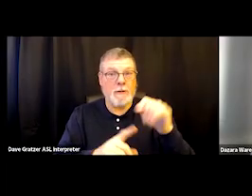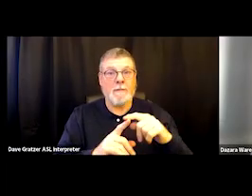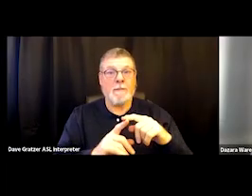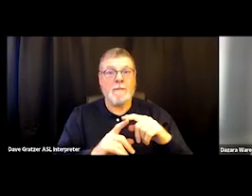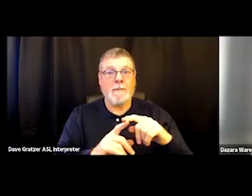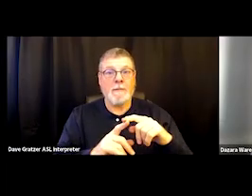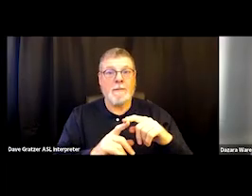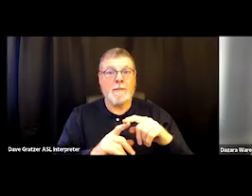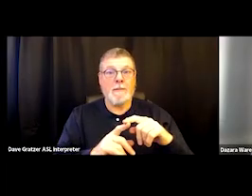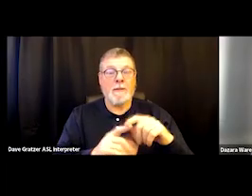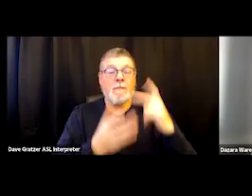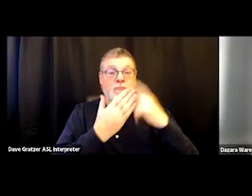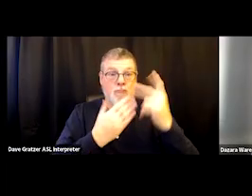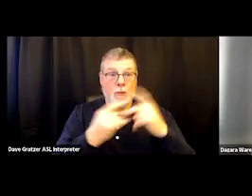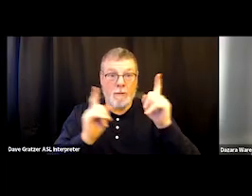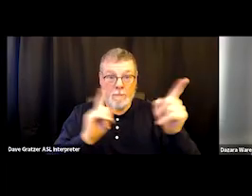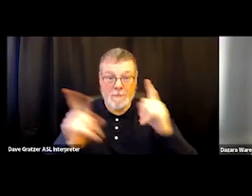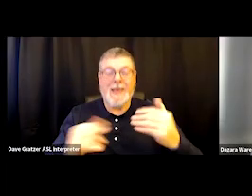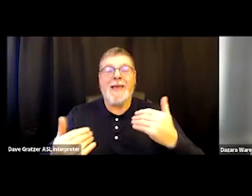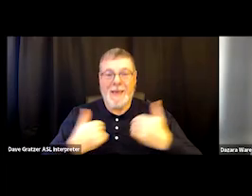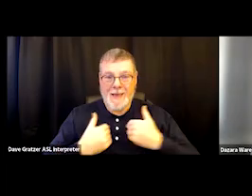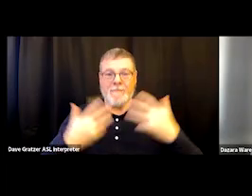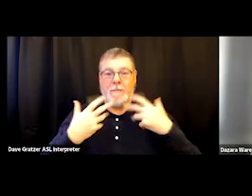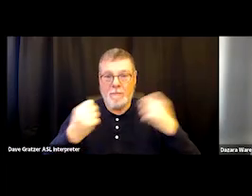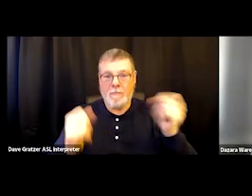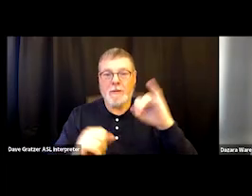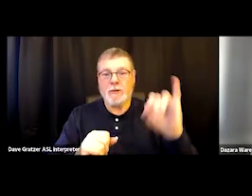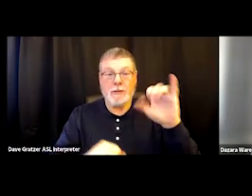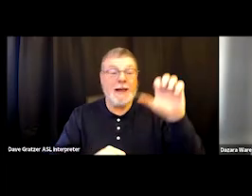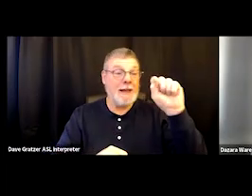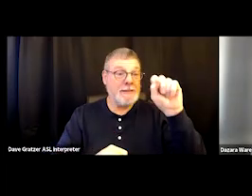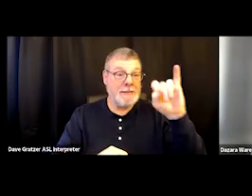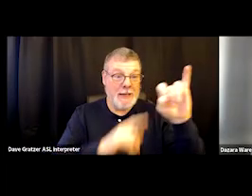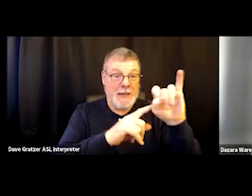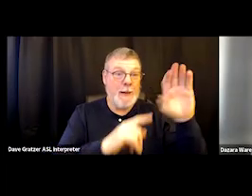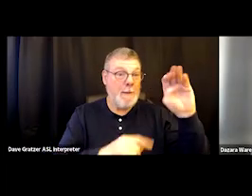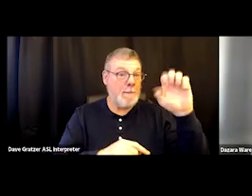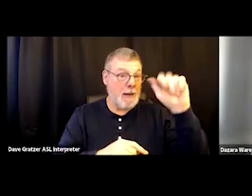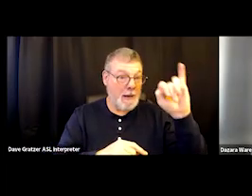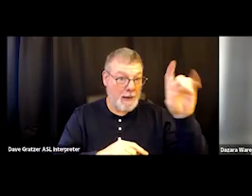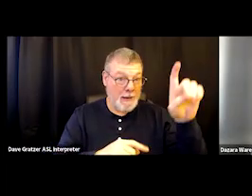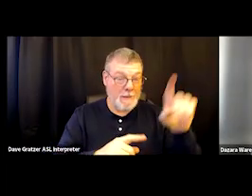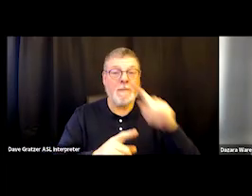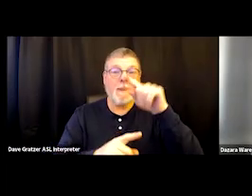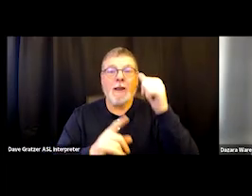Both disability programs come with insurance. For SSI, it comes with Medicaid. The way that you can remember that